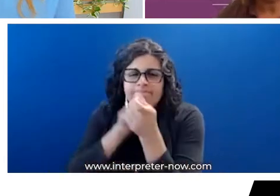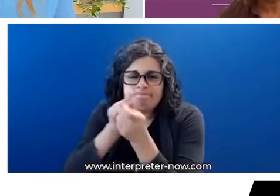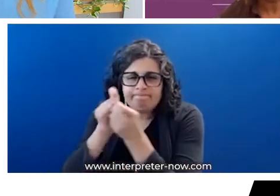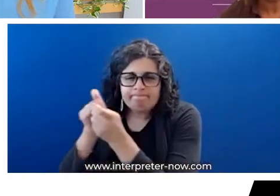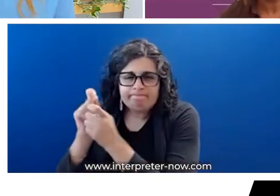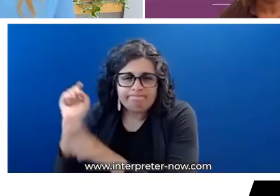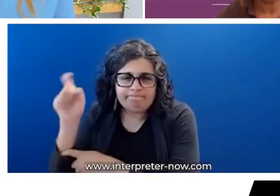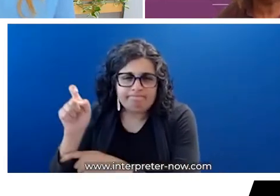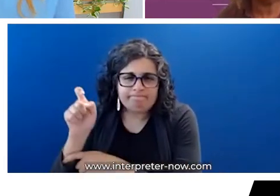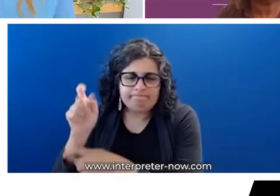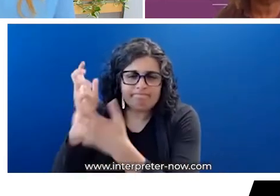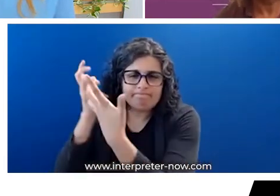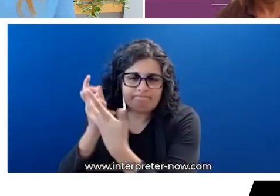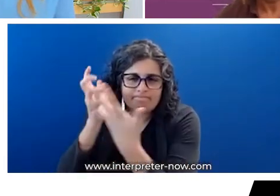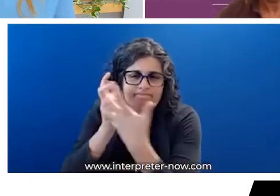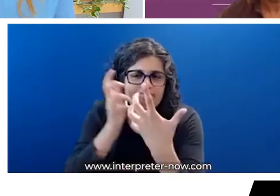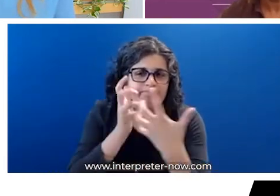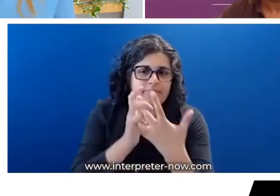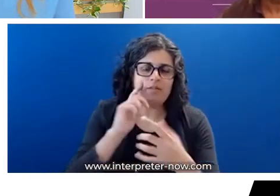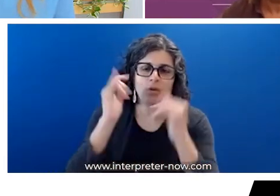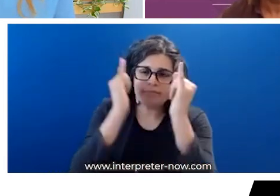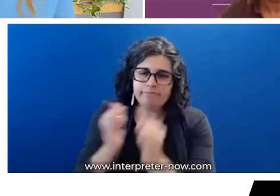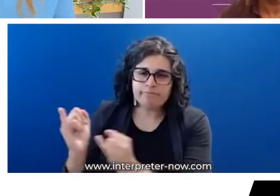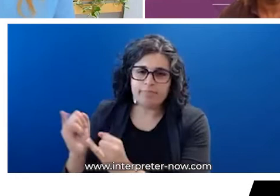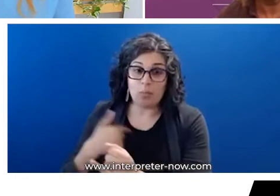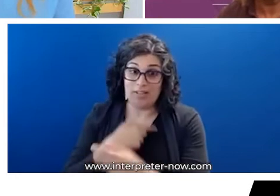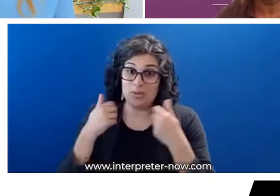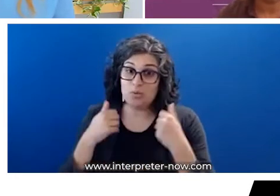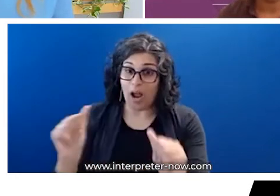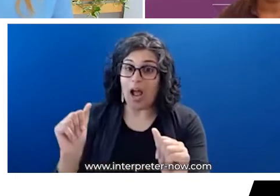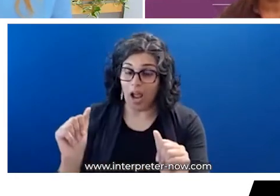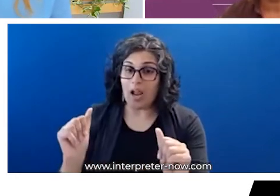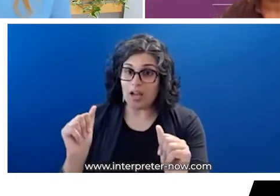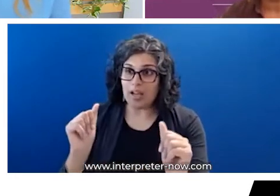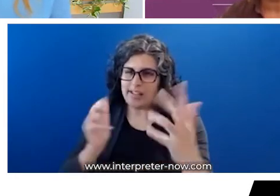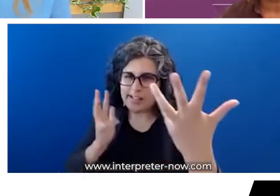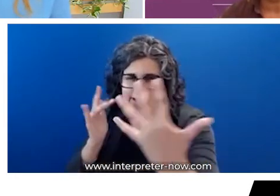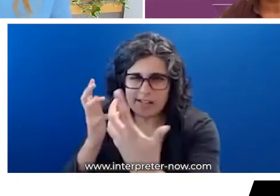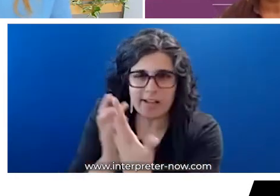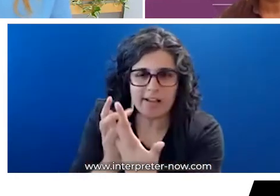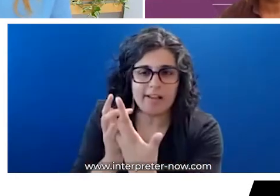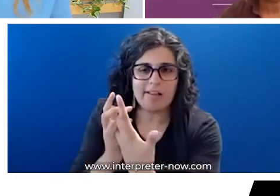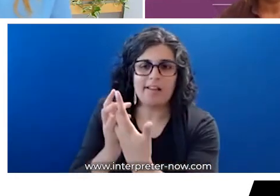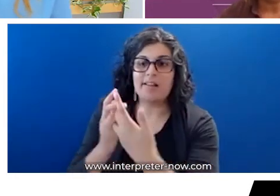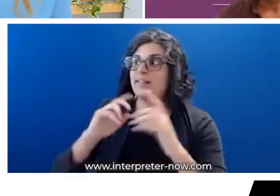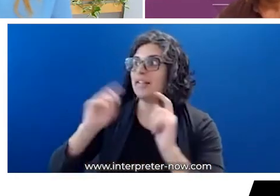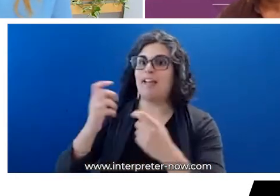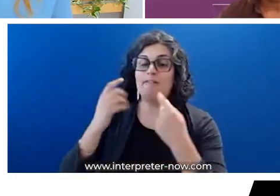that individuals may have that we can try to align with in order to give them full opportunity for success.